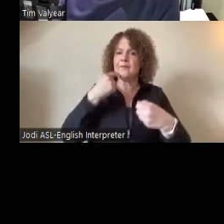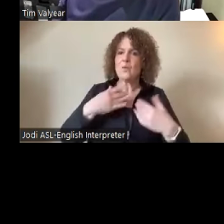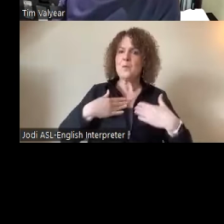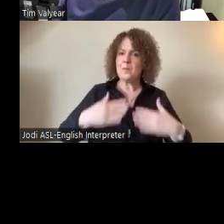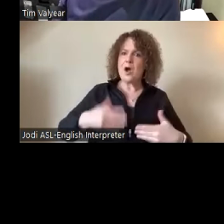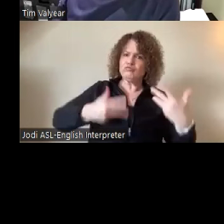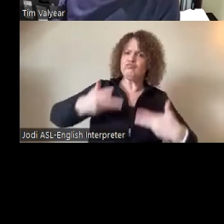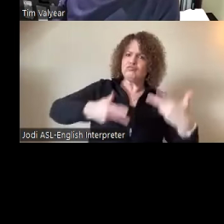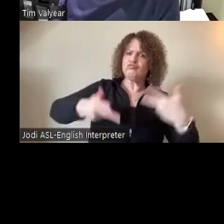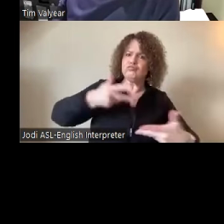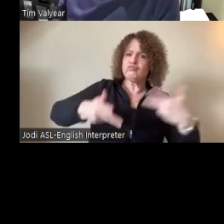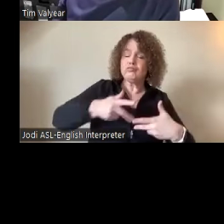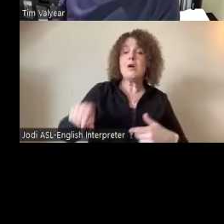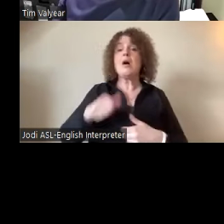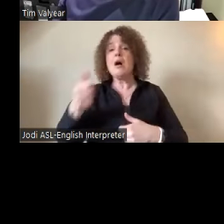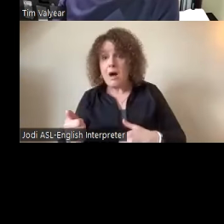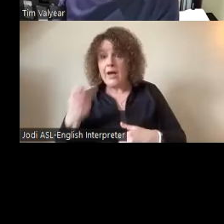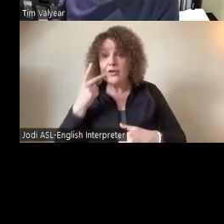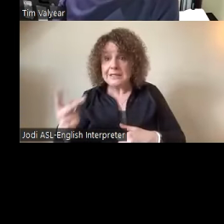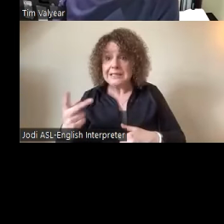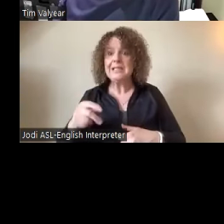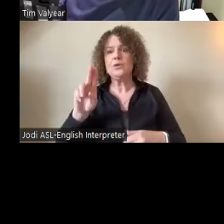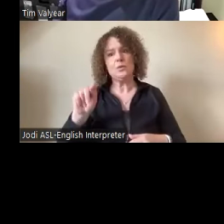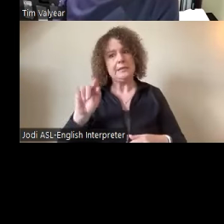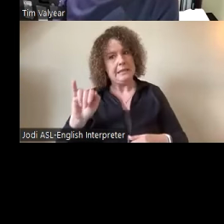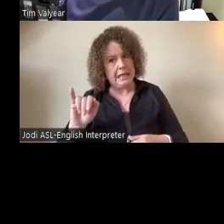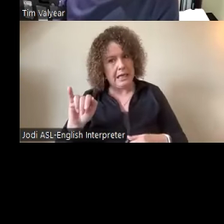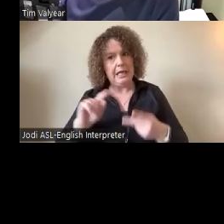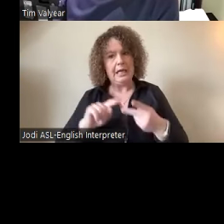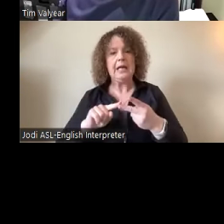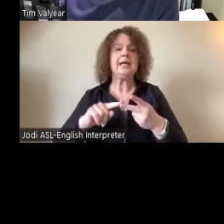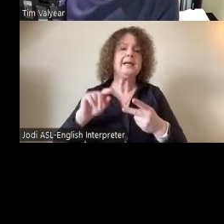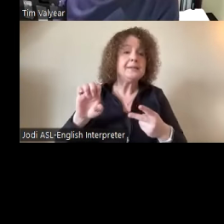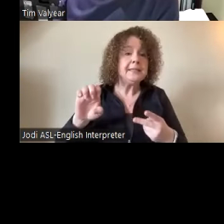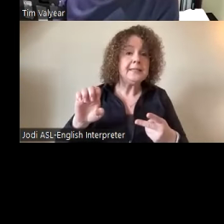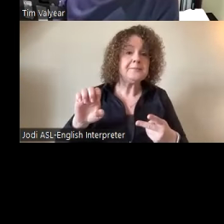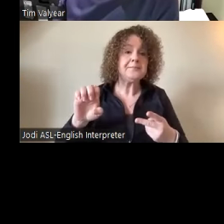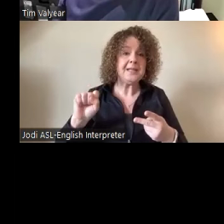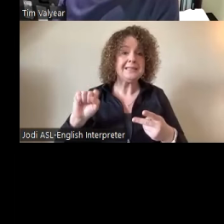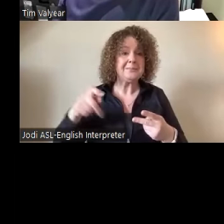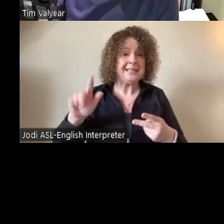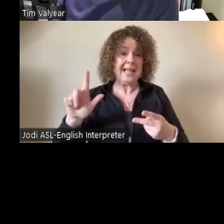that we get enough sleep, and we eat and drink appropriately. What are some of the other health care